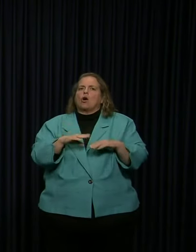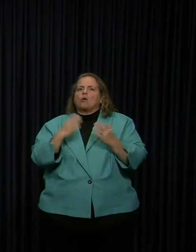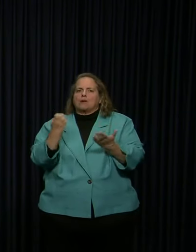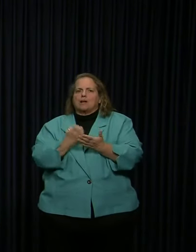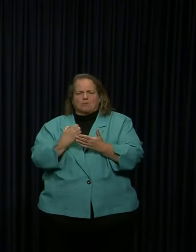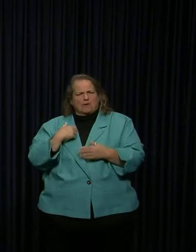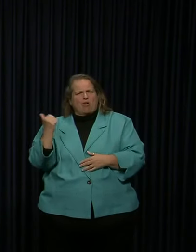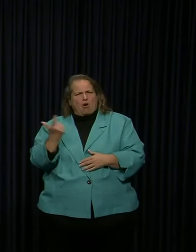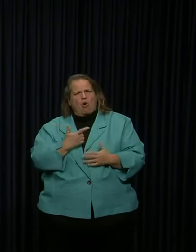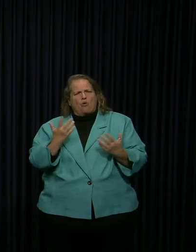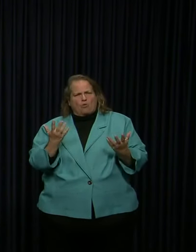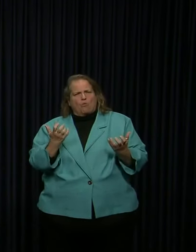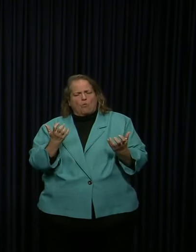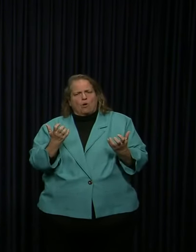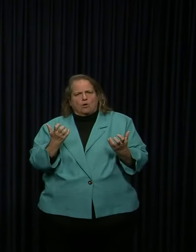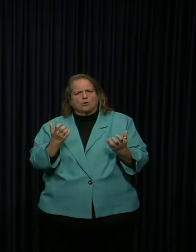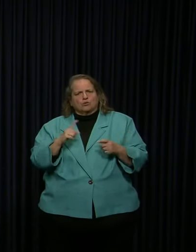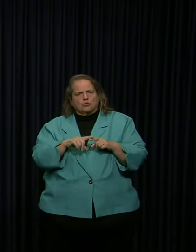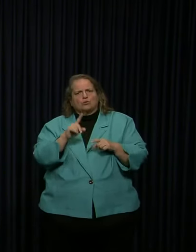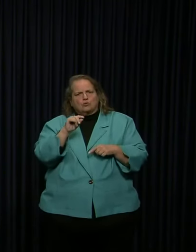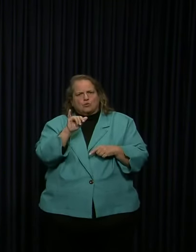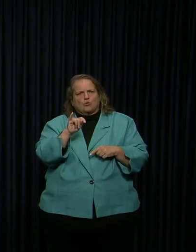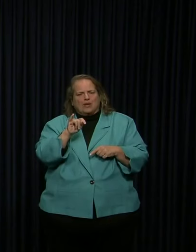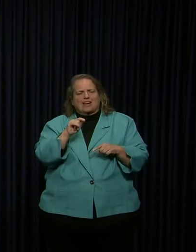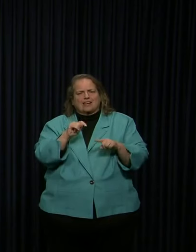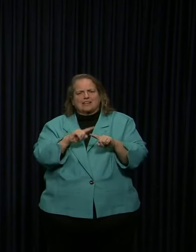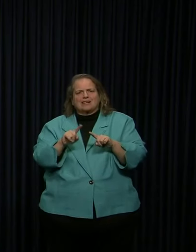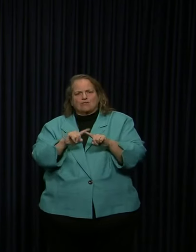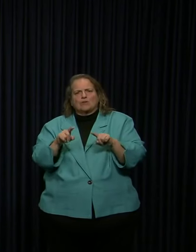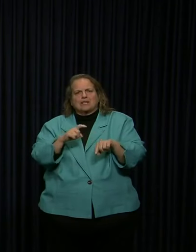IT'S WORKING WITH THE DIFFERENT GROUPS THAT WE DO, THAT